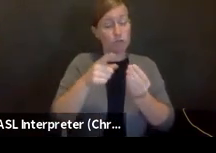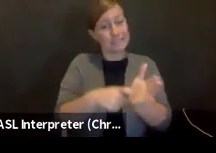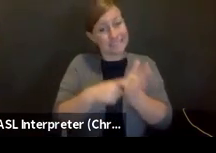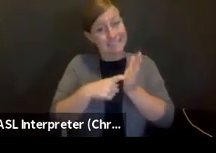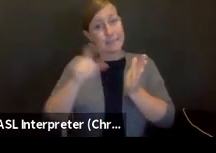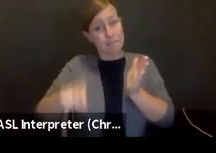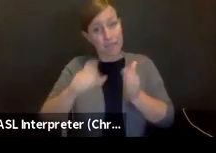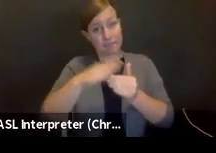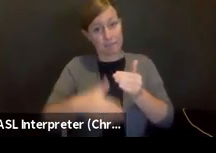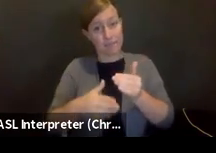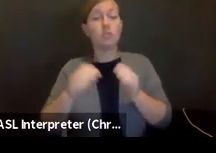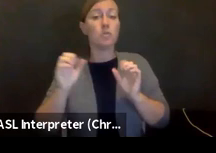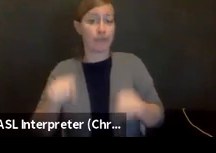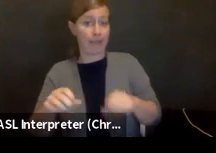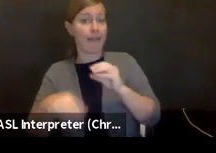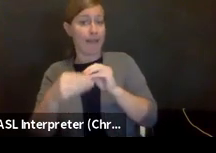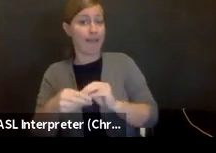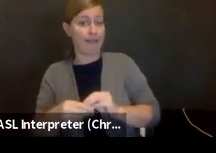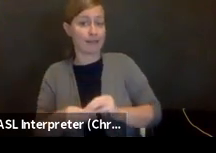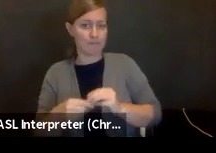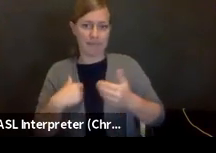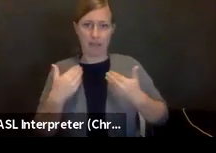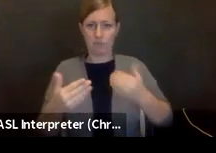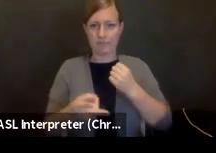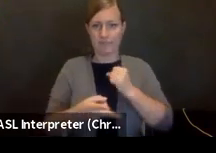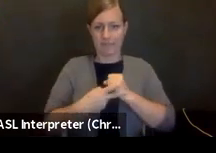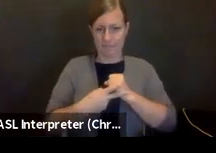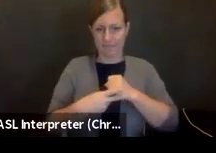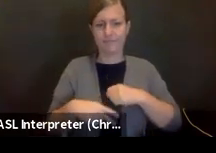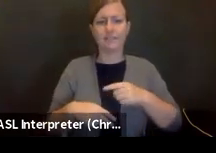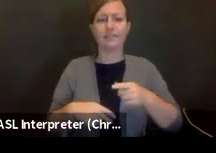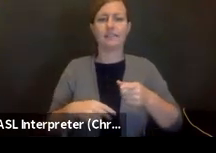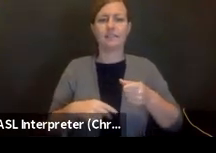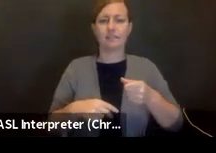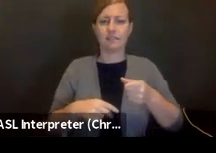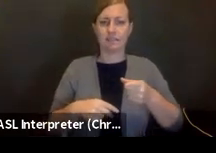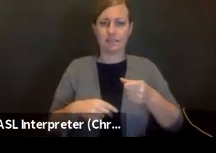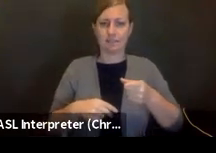ESD 189 - Amy Colburn: So I'm going to say save some of you might be asking, I think all know, the next question.